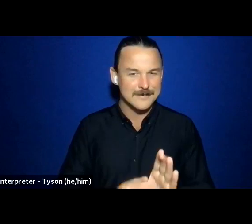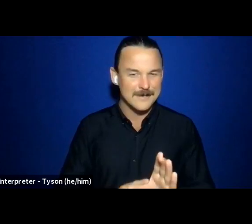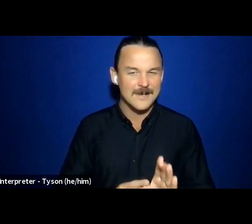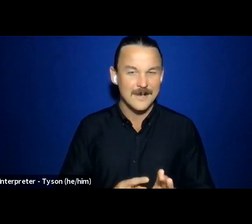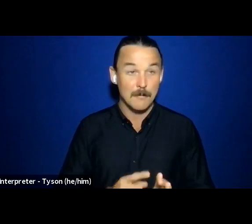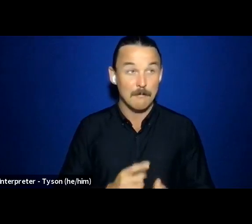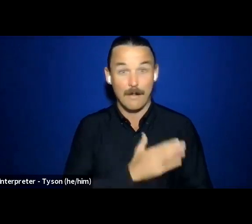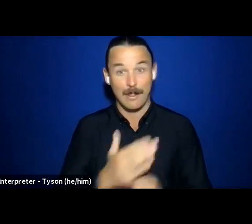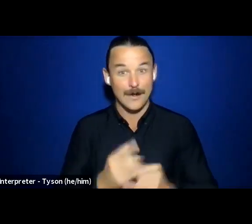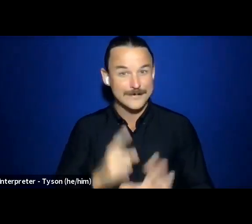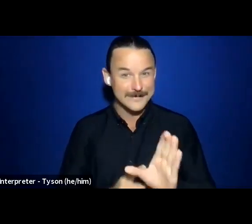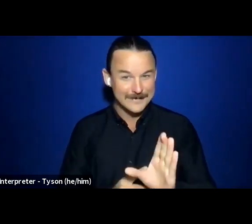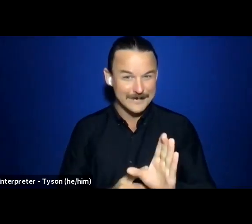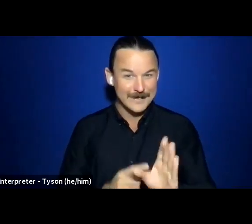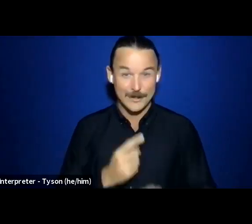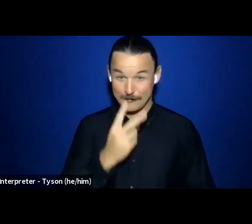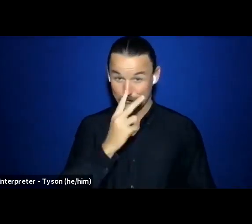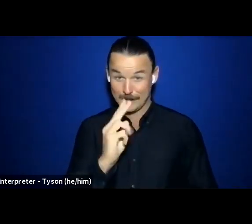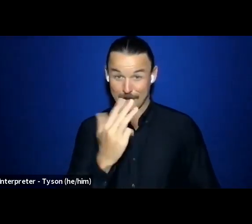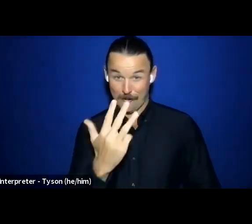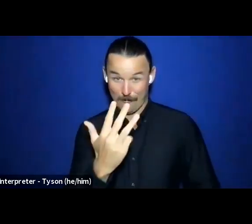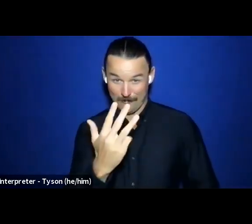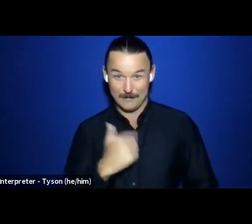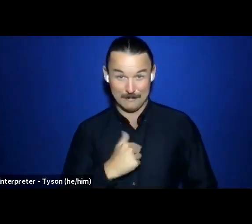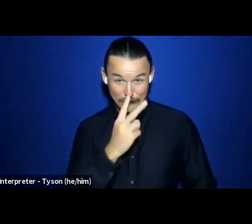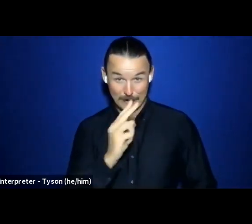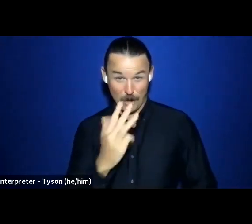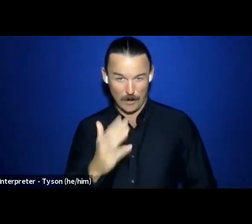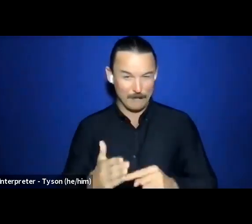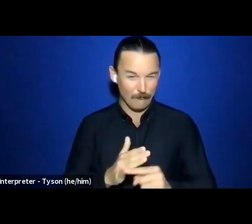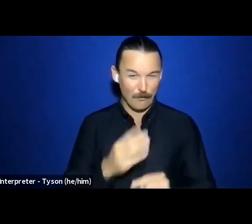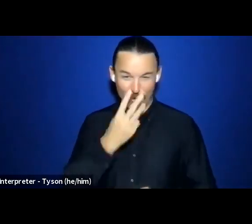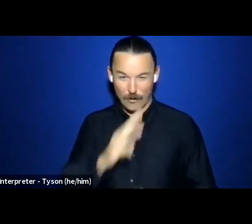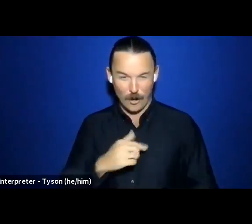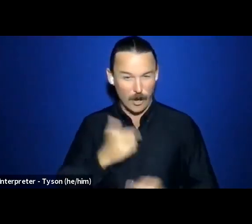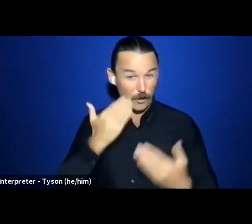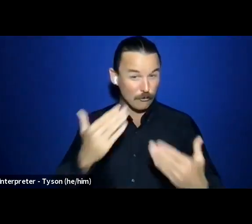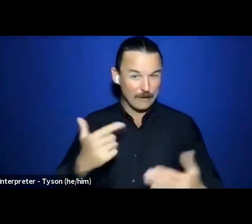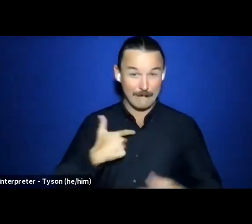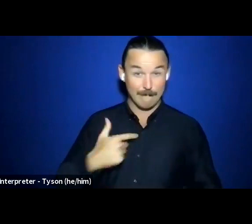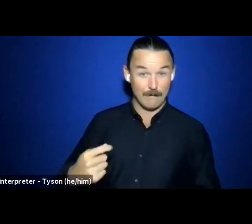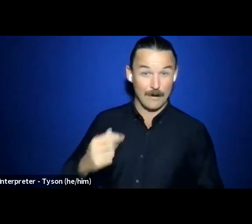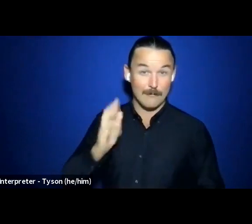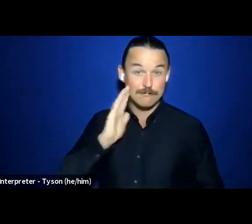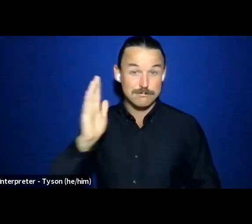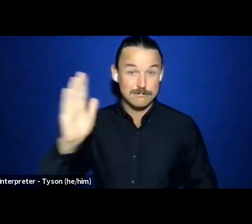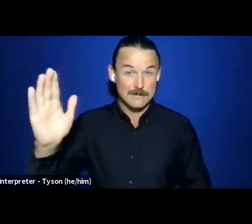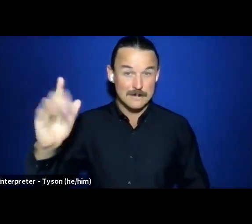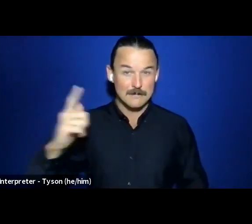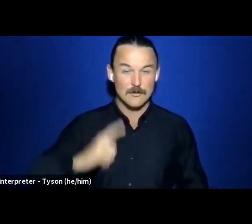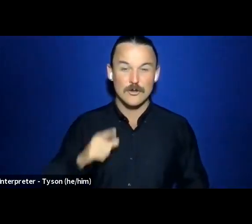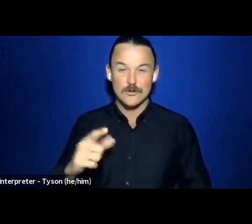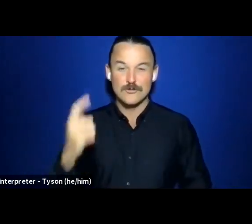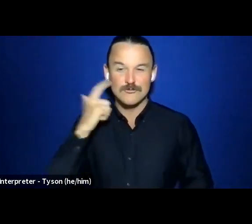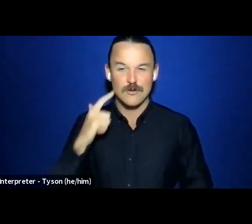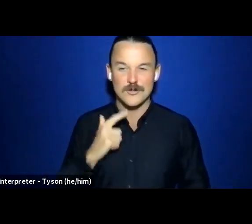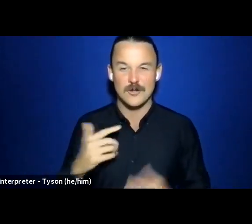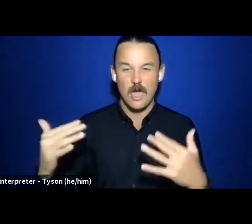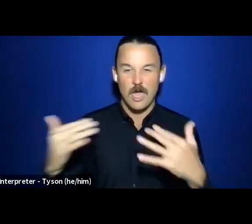years of my 30s myself. lf my final year actually singular. Now I don't know, inviting singular. Now I don't know, inviting me to give this speech was meant to be an act of